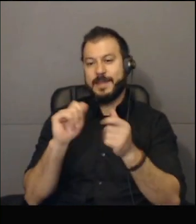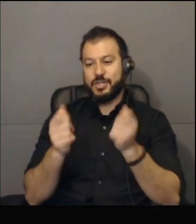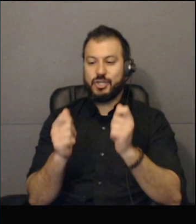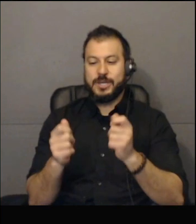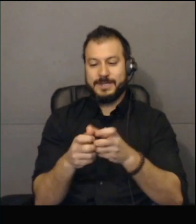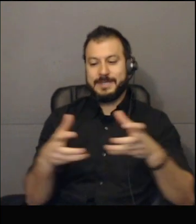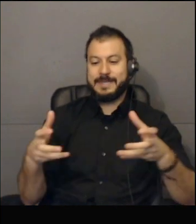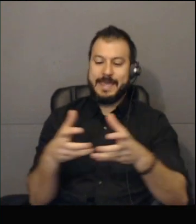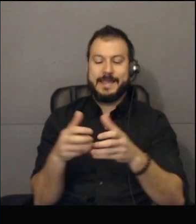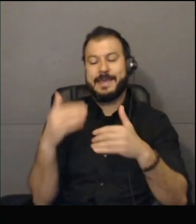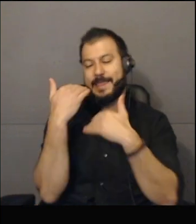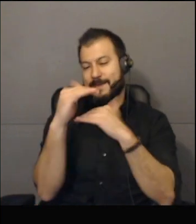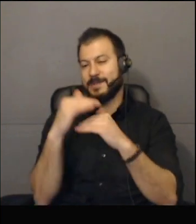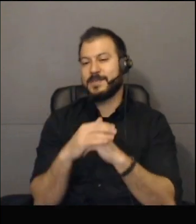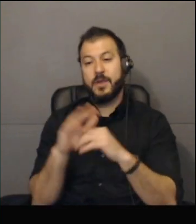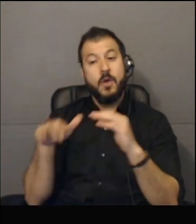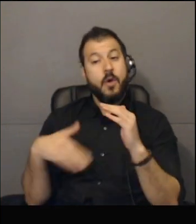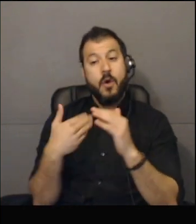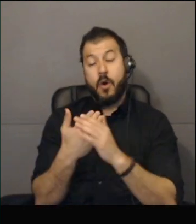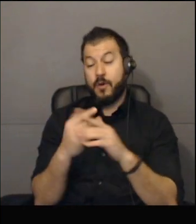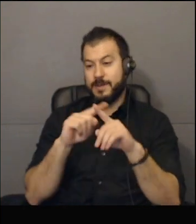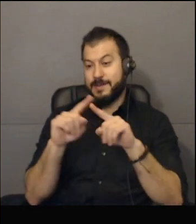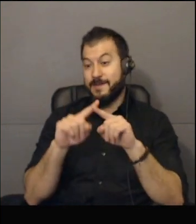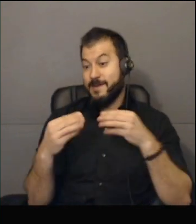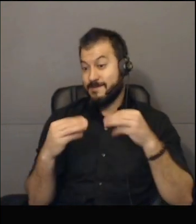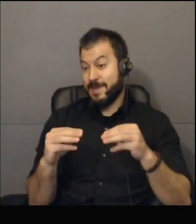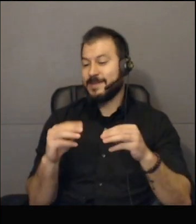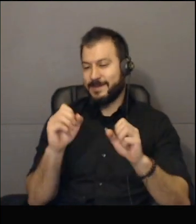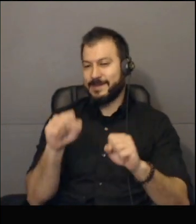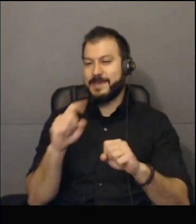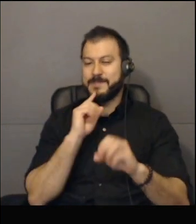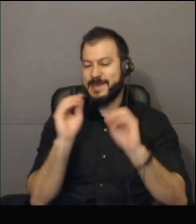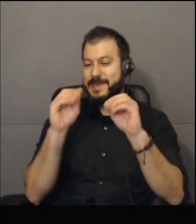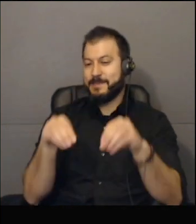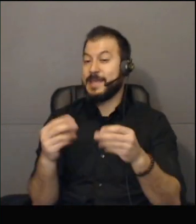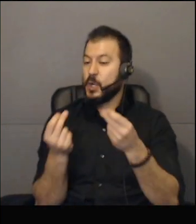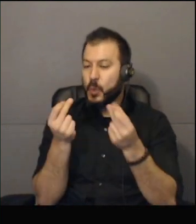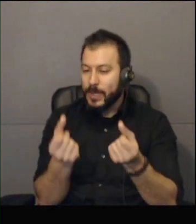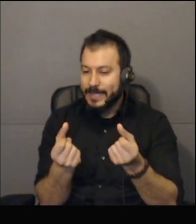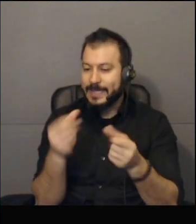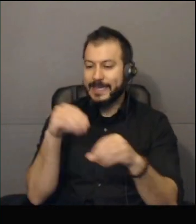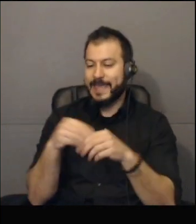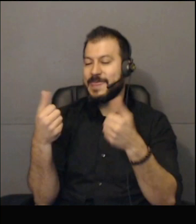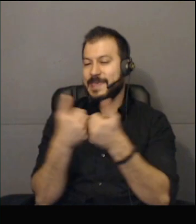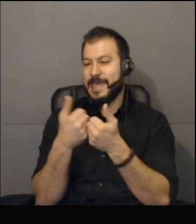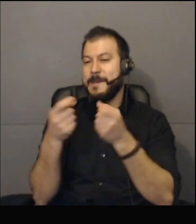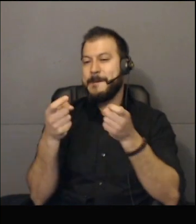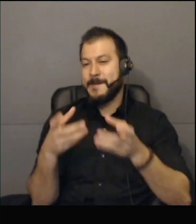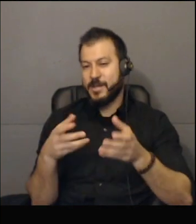All the methods demonstrated in this session can be implemented quickly in the game manager developer Portal.